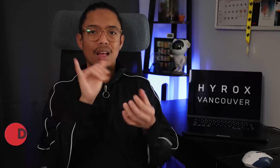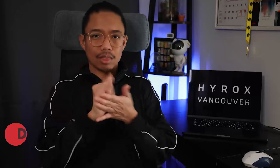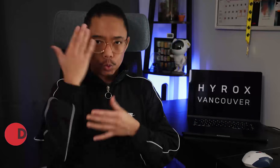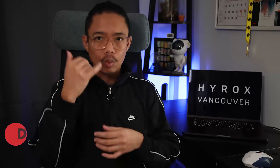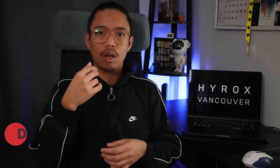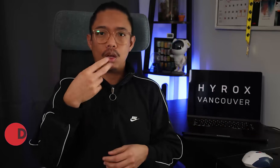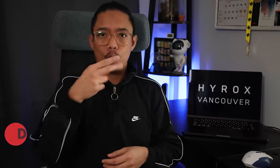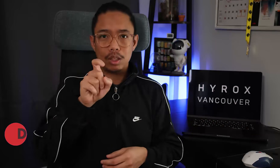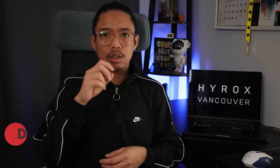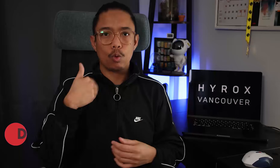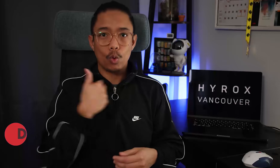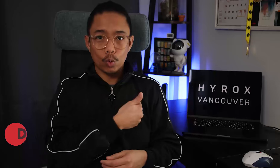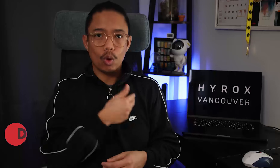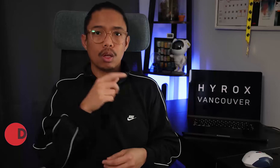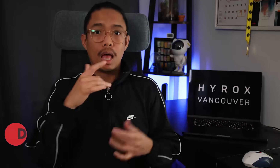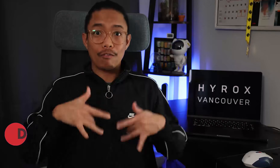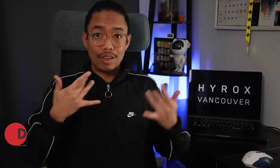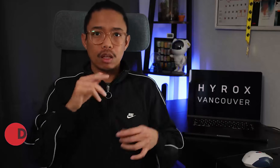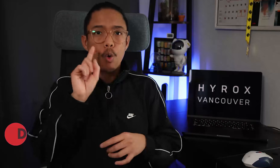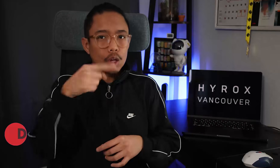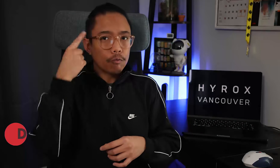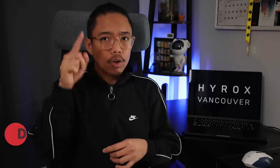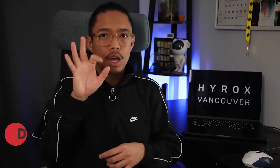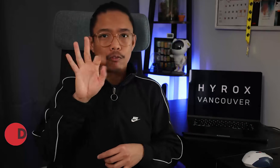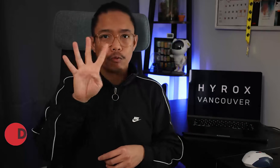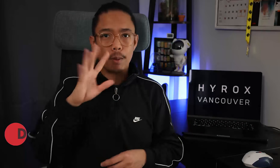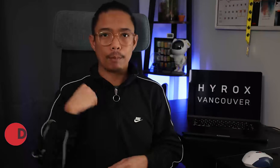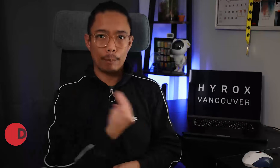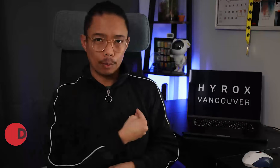That’s why the Toronto HYROX event was for F45 members only.